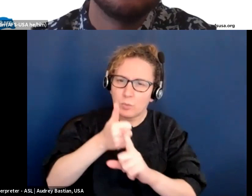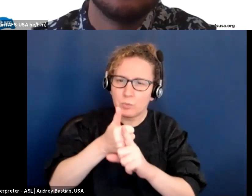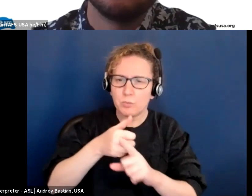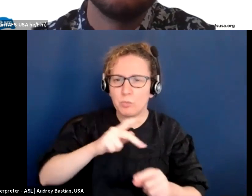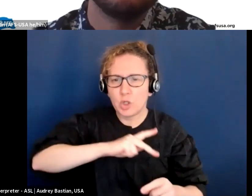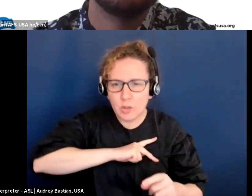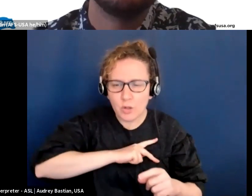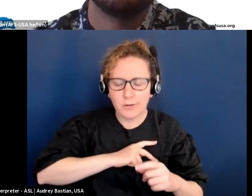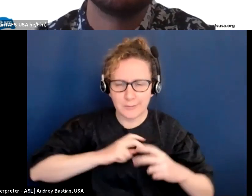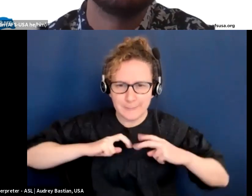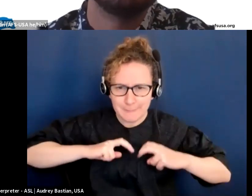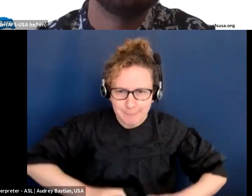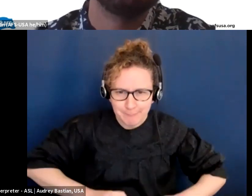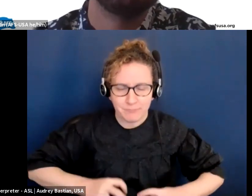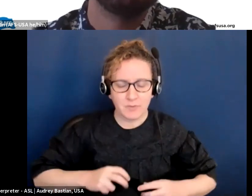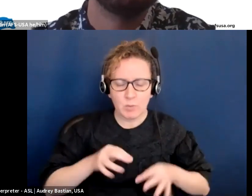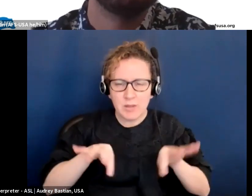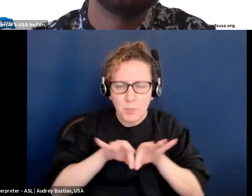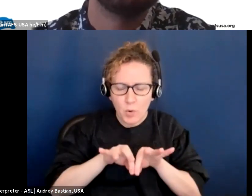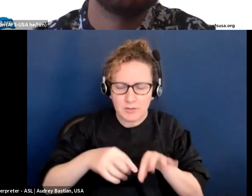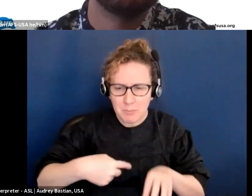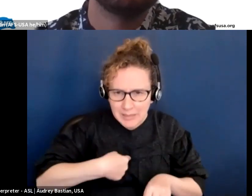what is important to you, where you want to go, what you want to accomplish?